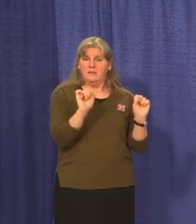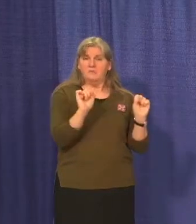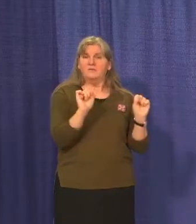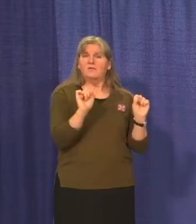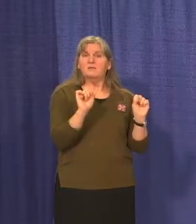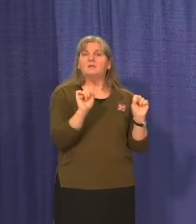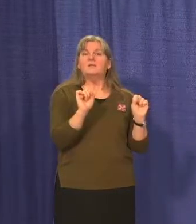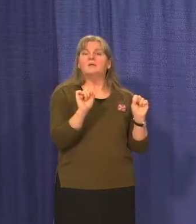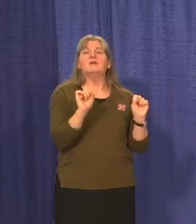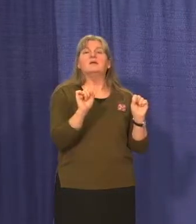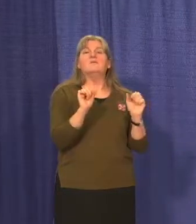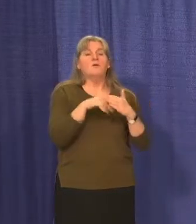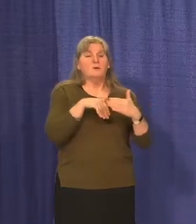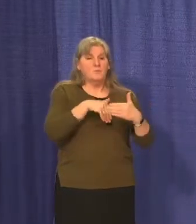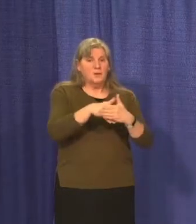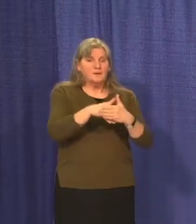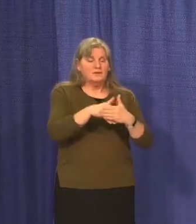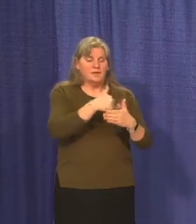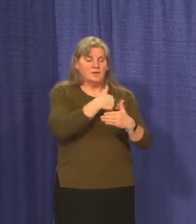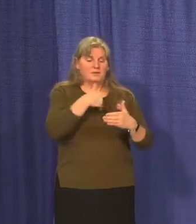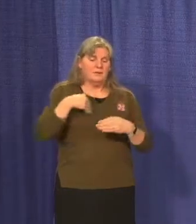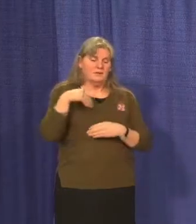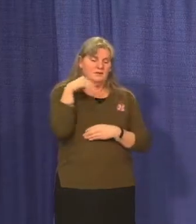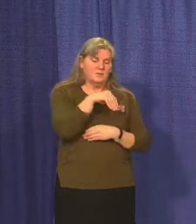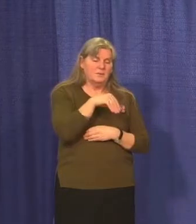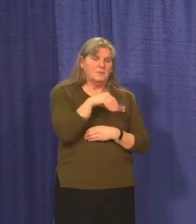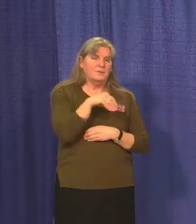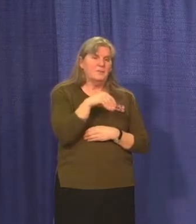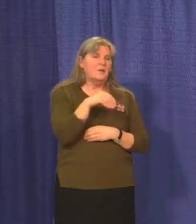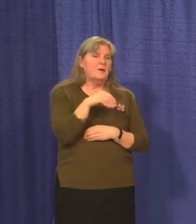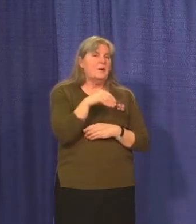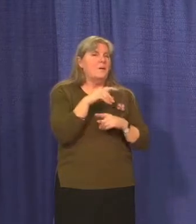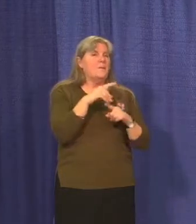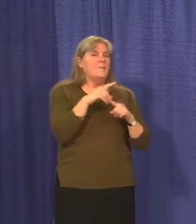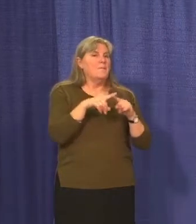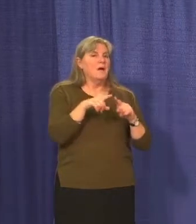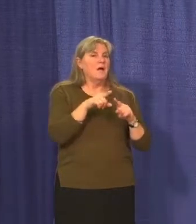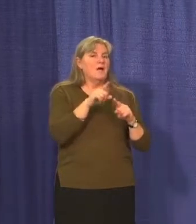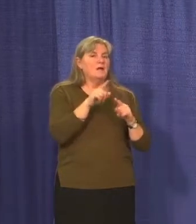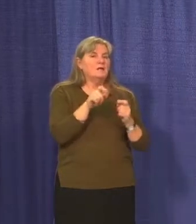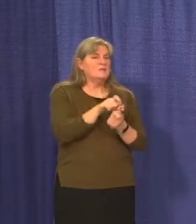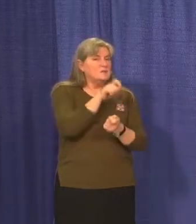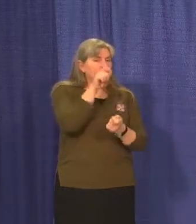in pregnancy and breast-feeding, let's all of that in the context that we do not have that